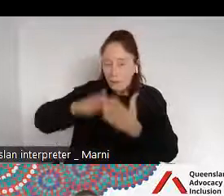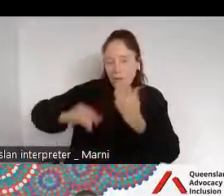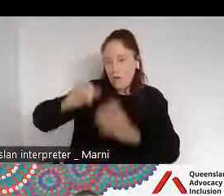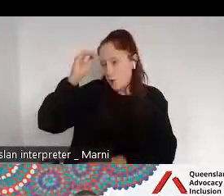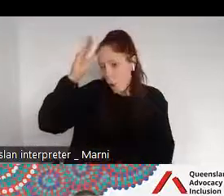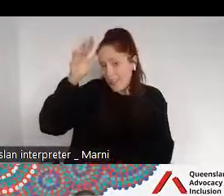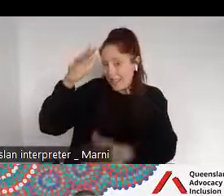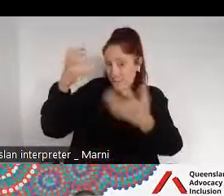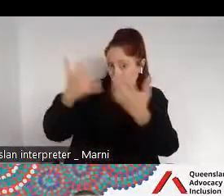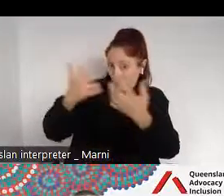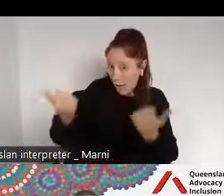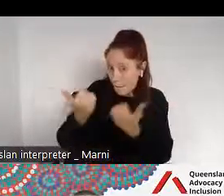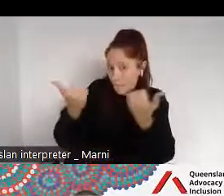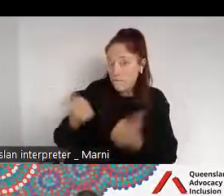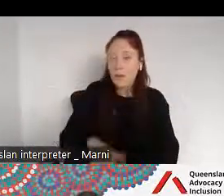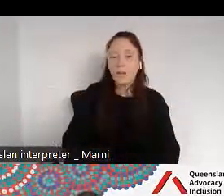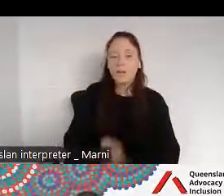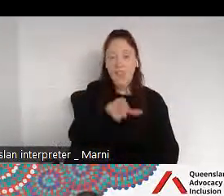whether or not the person is available and accessible to the adult,